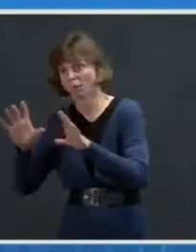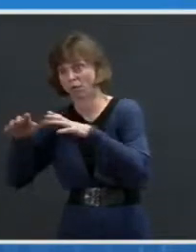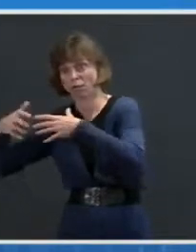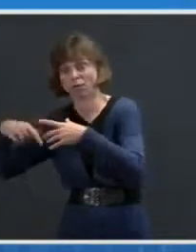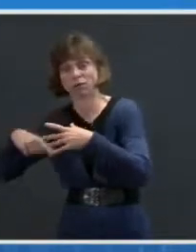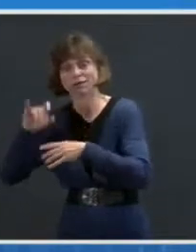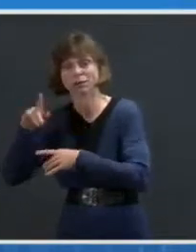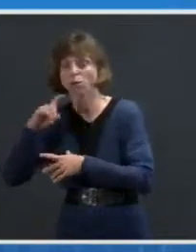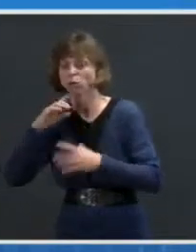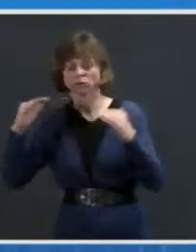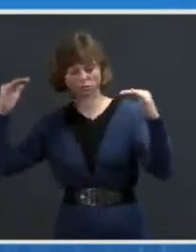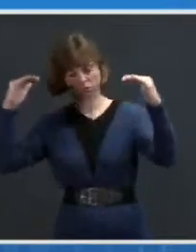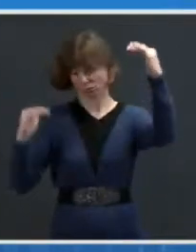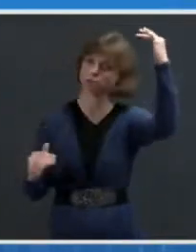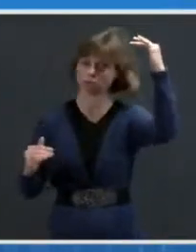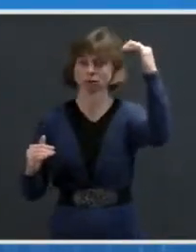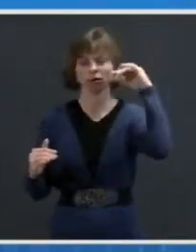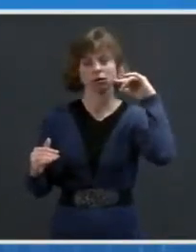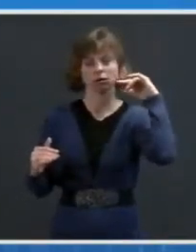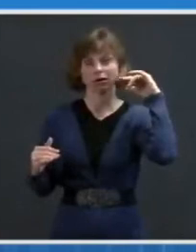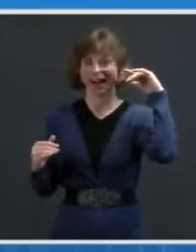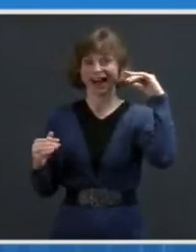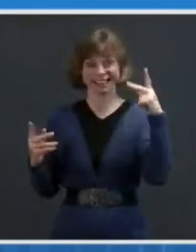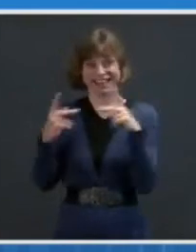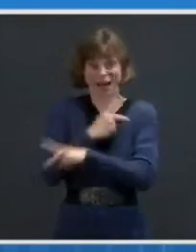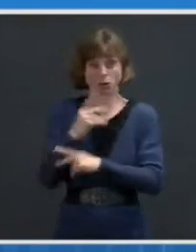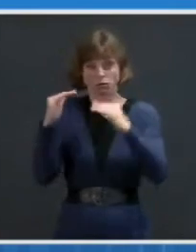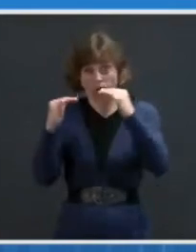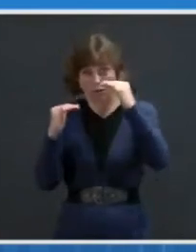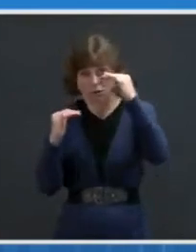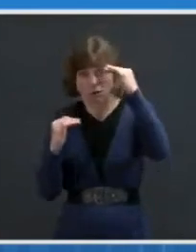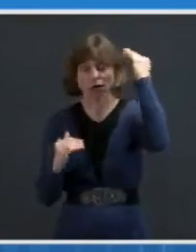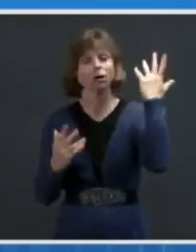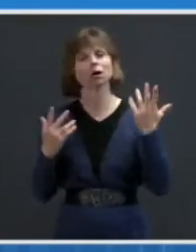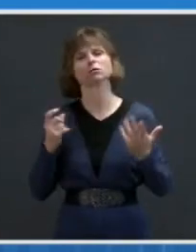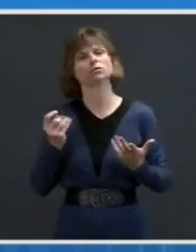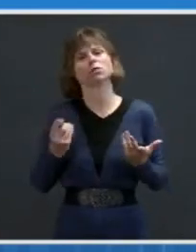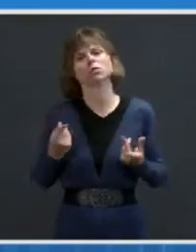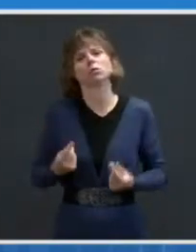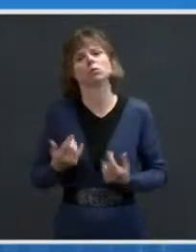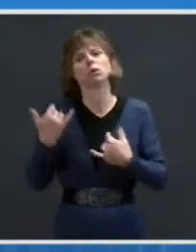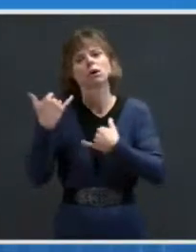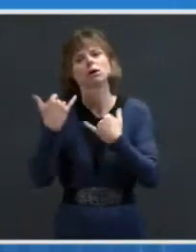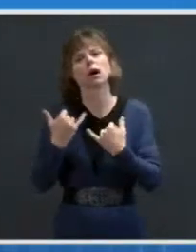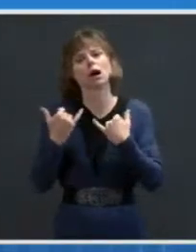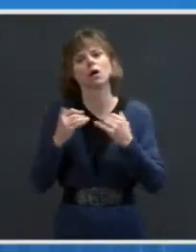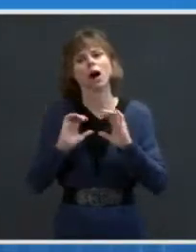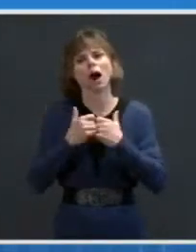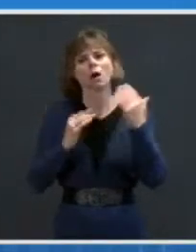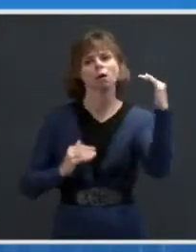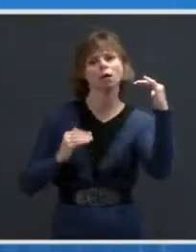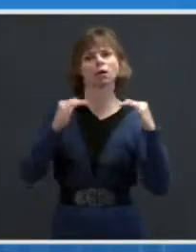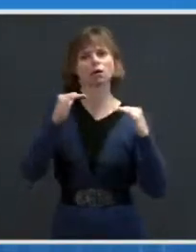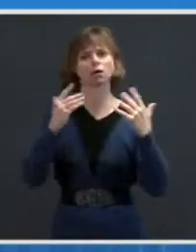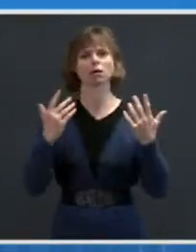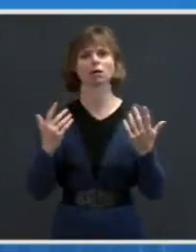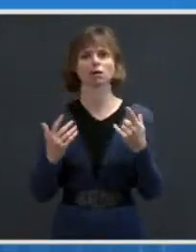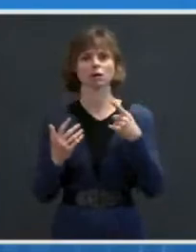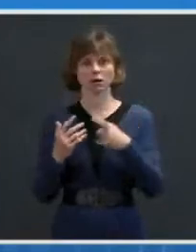CODES VERSUS UNDERSERVED ZIP CODES IS ACTUALLY GETTING WORSE. HOW ARE YOU GRADING YOURSELF